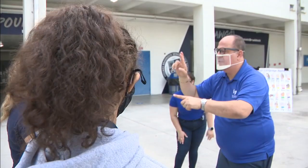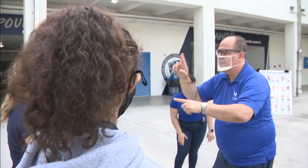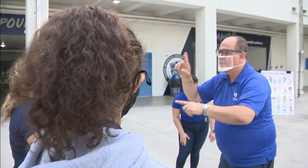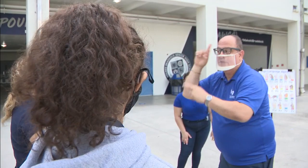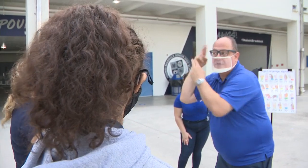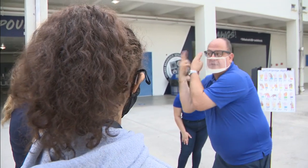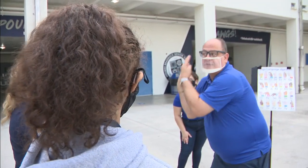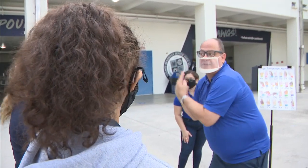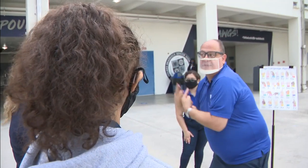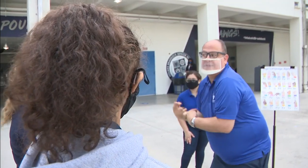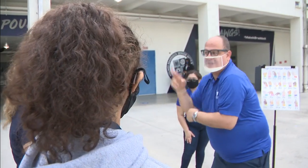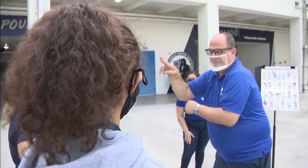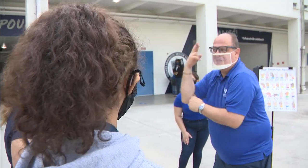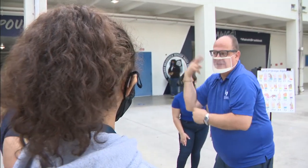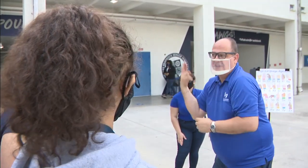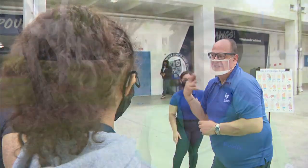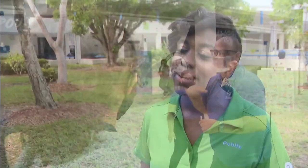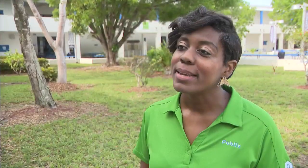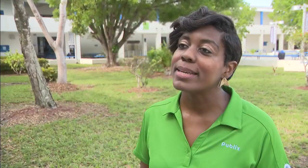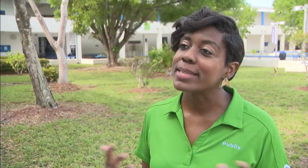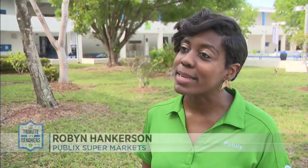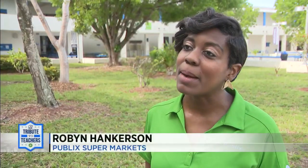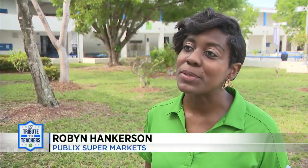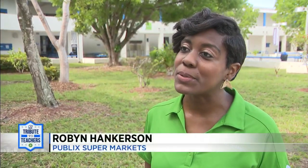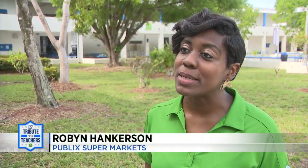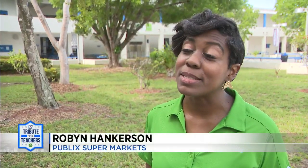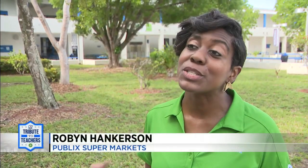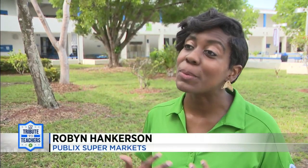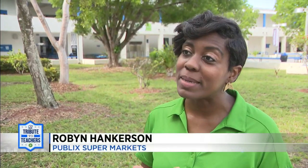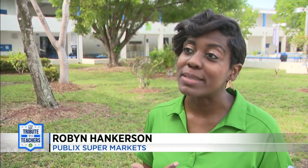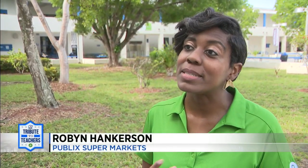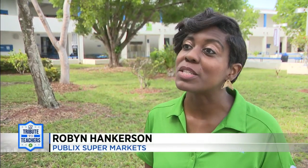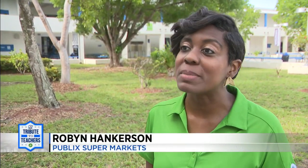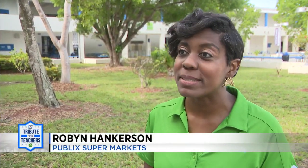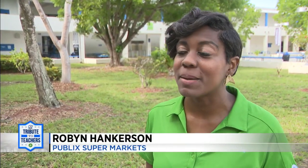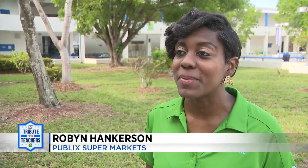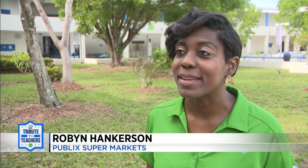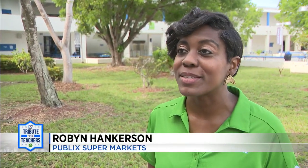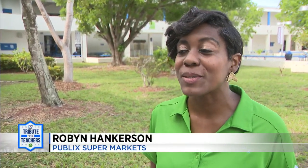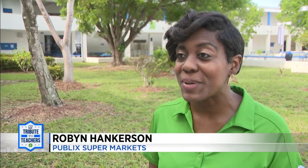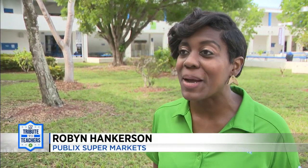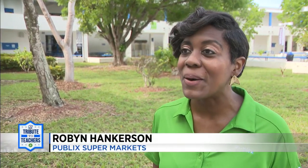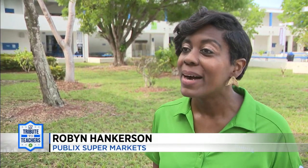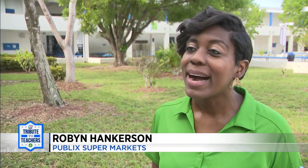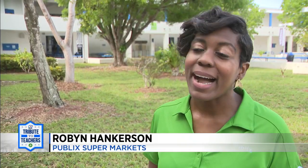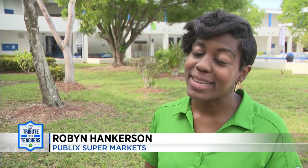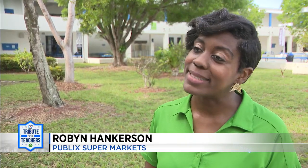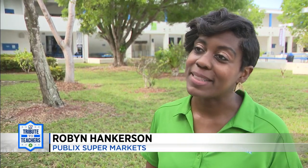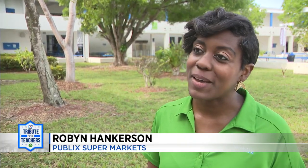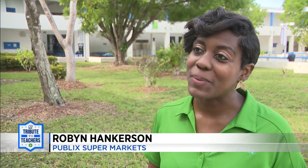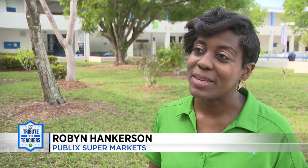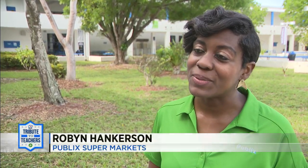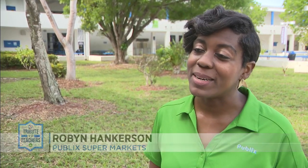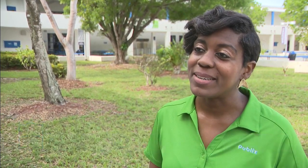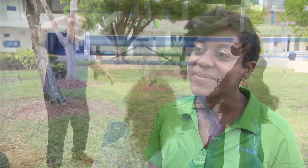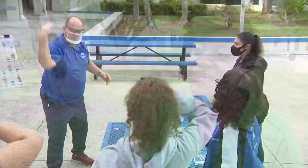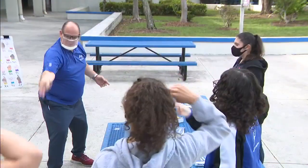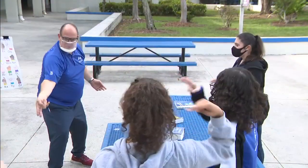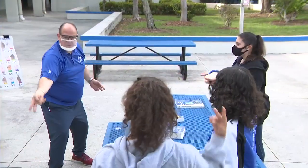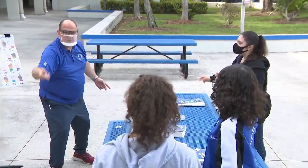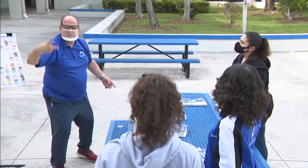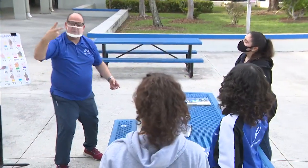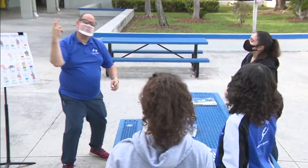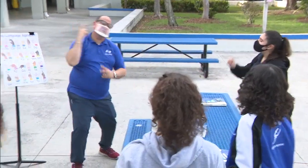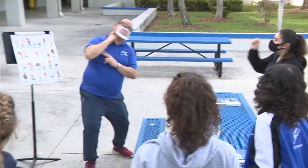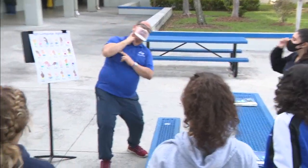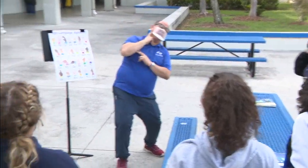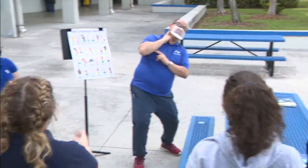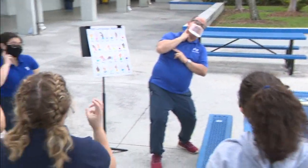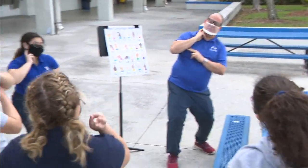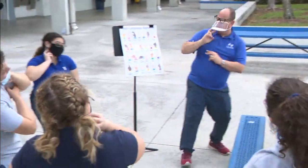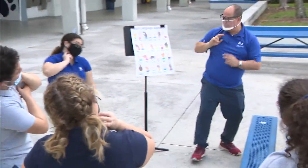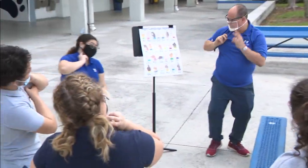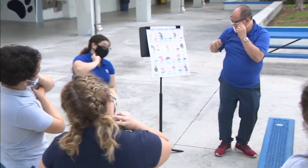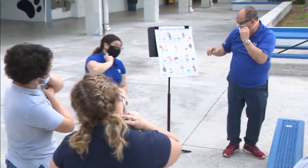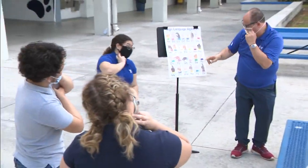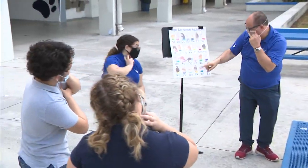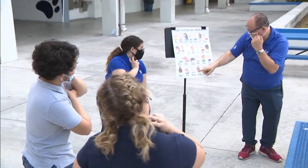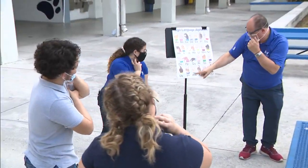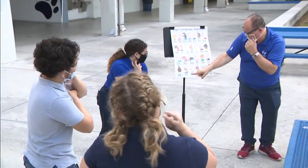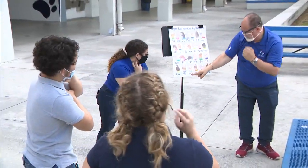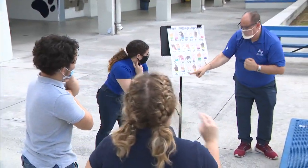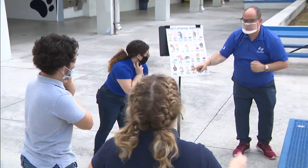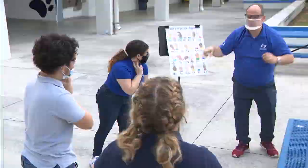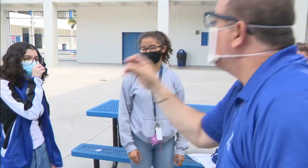HAPPY.